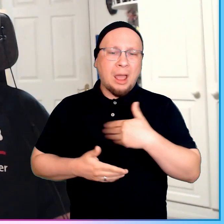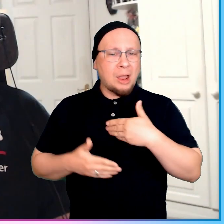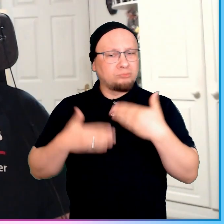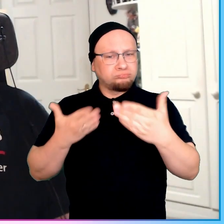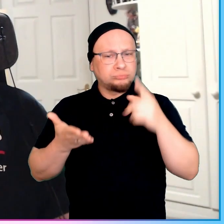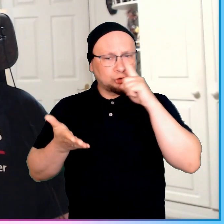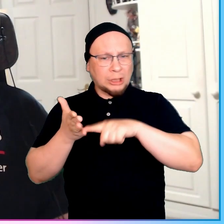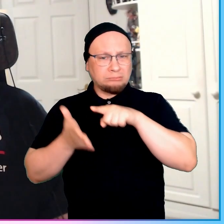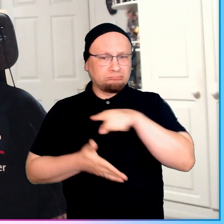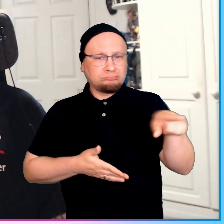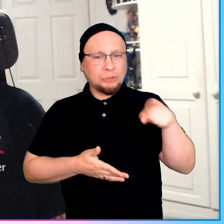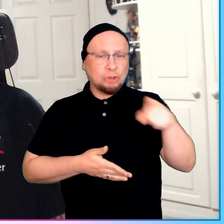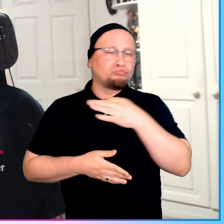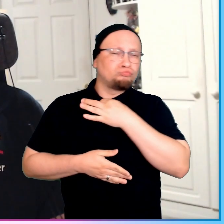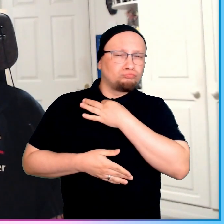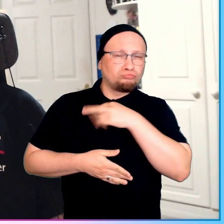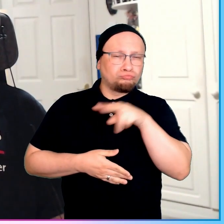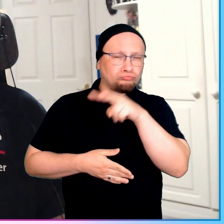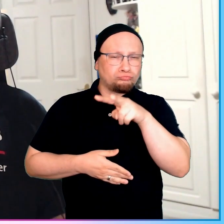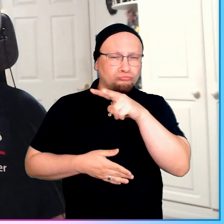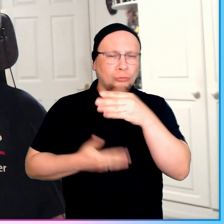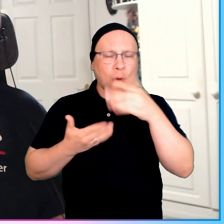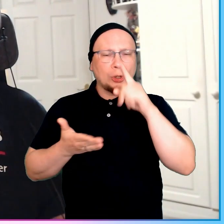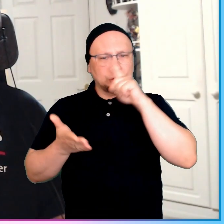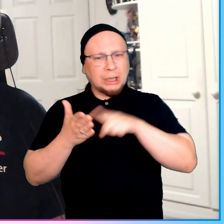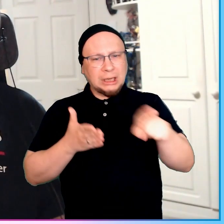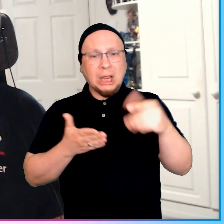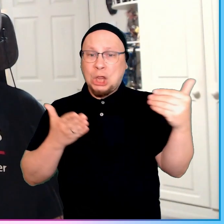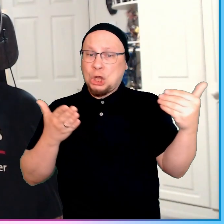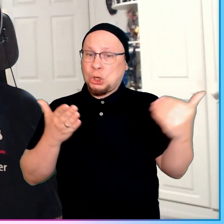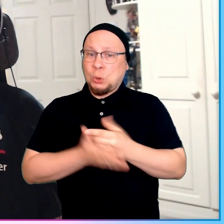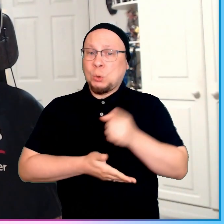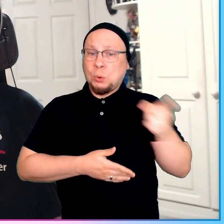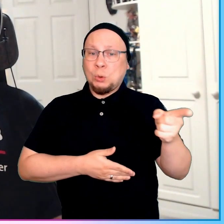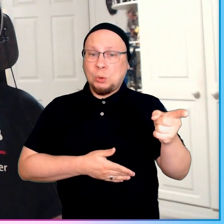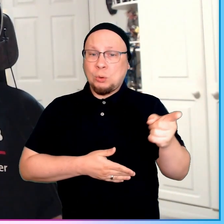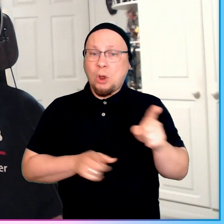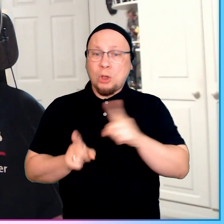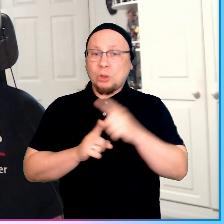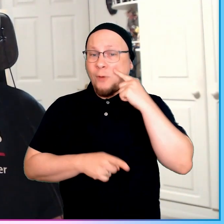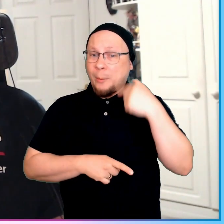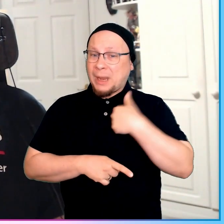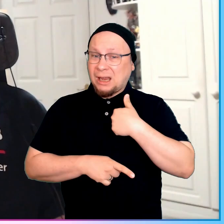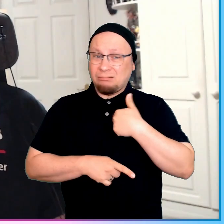even remotely interested in something new and, in my case, relatively unfamiliar.